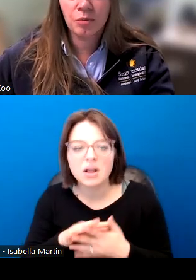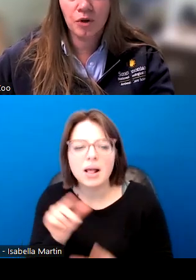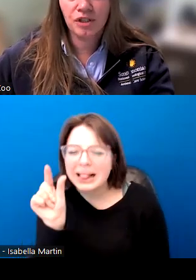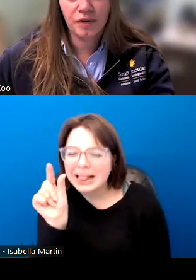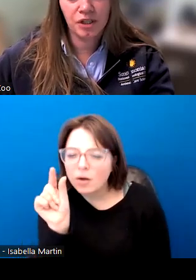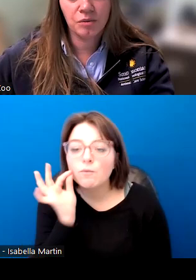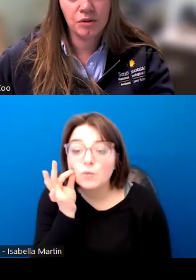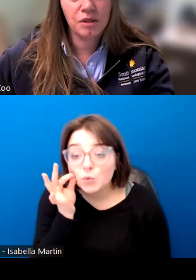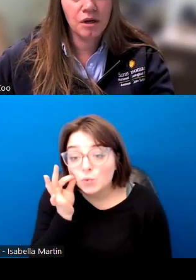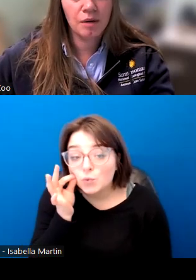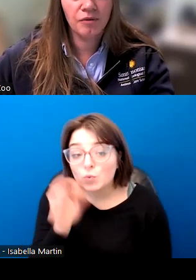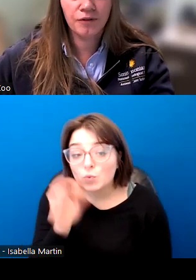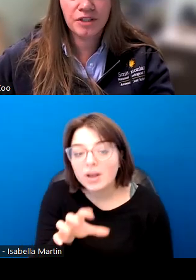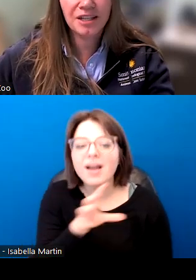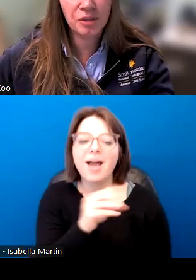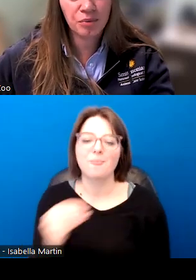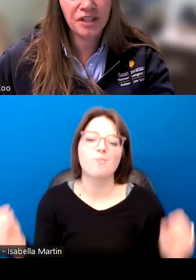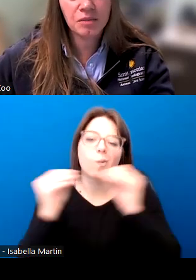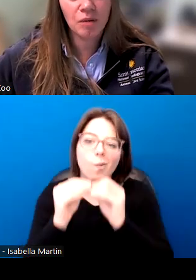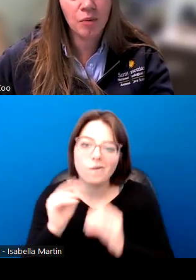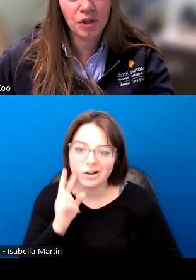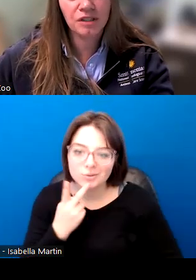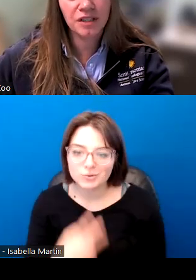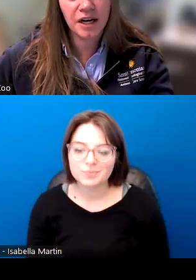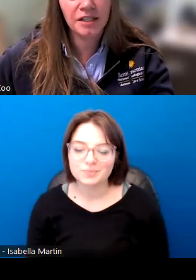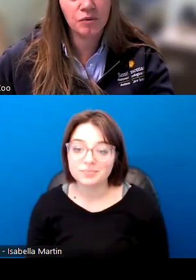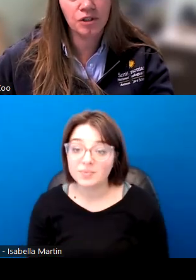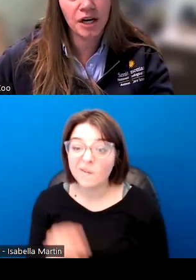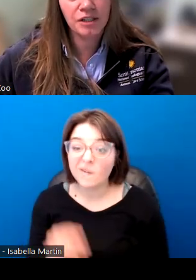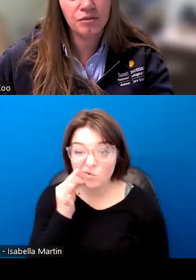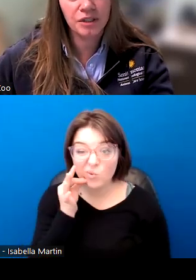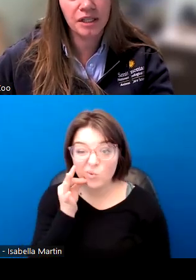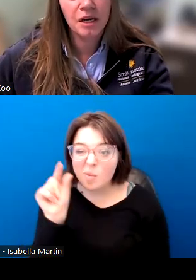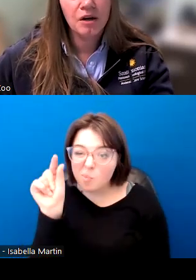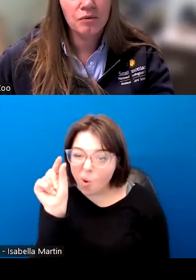proportion of vegetables. Fruit's actually a pretty small proportion of diets we're trying to really